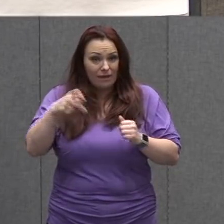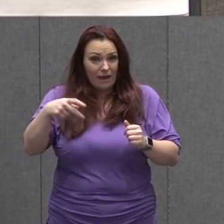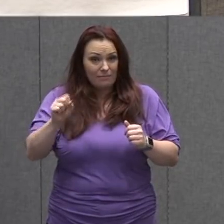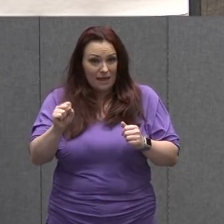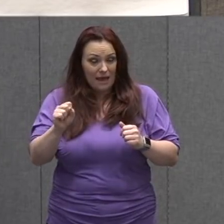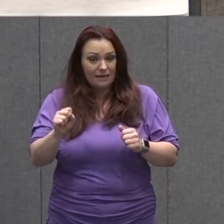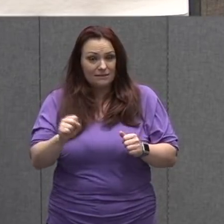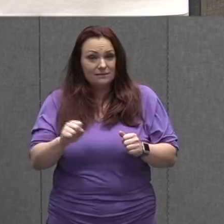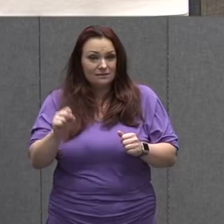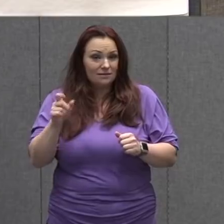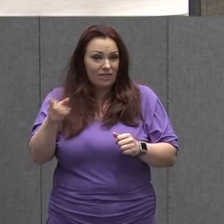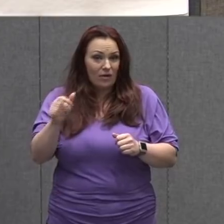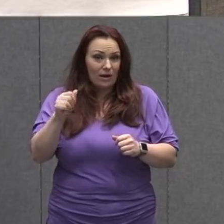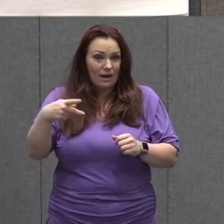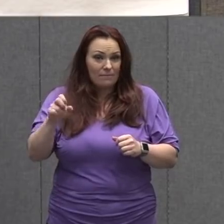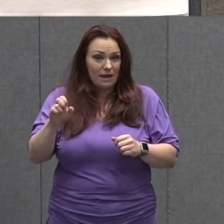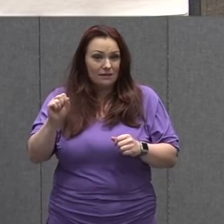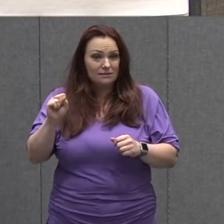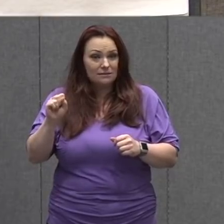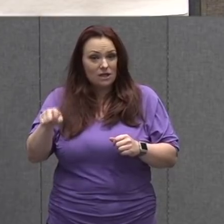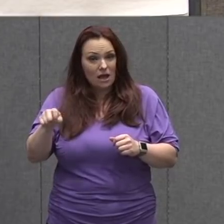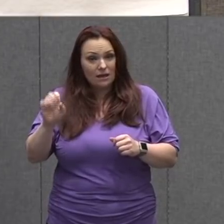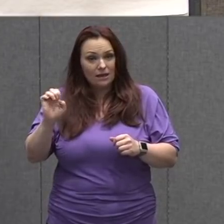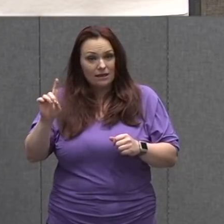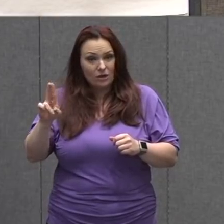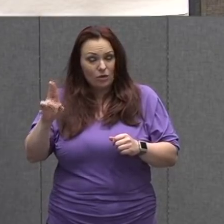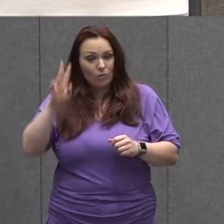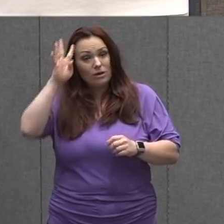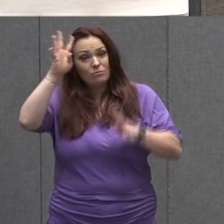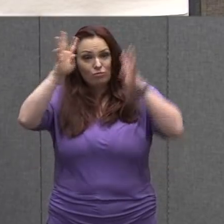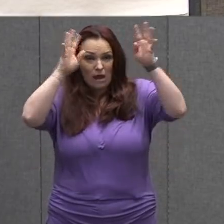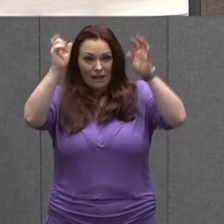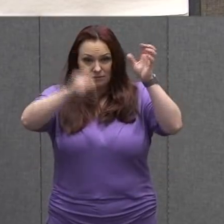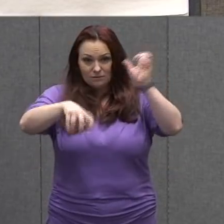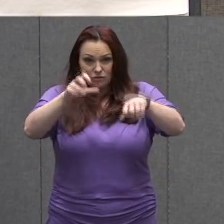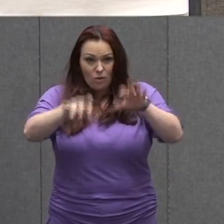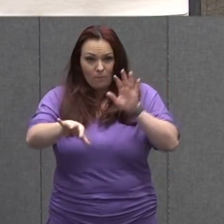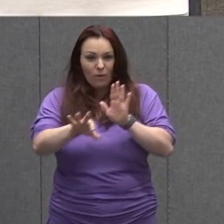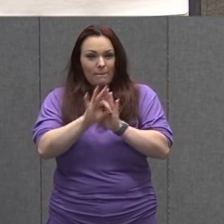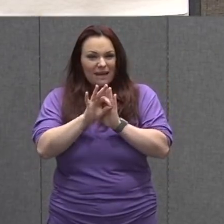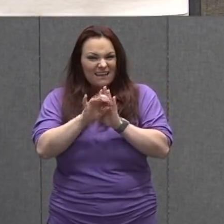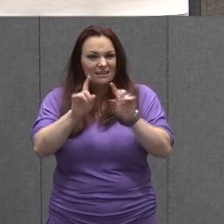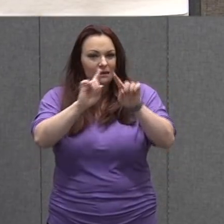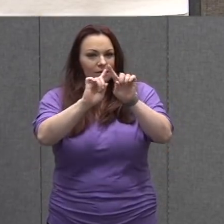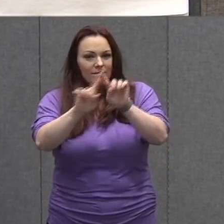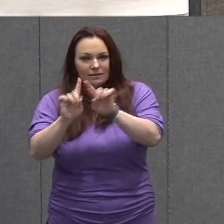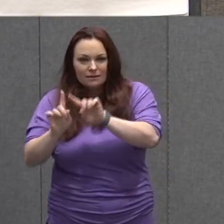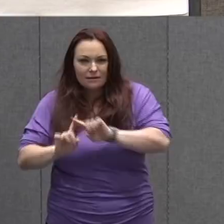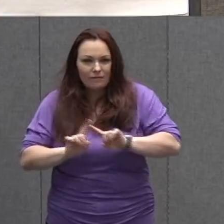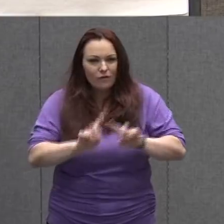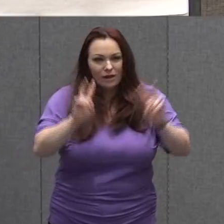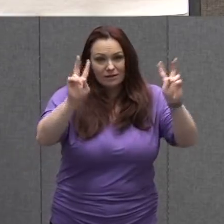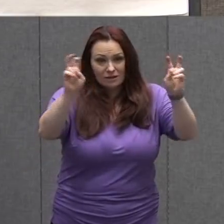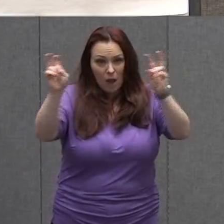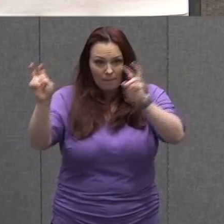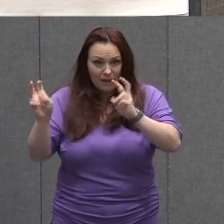we brainstormed. That was the first thing we did. We picked a bunch of different topics and hopefully you brainstormed yours.